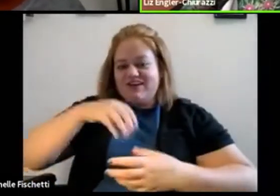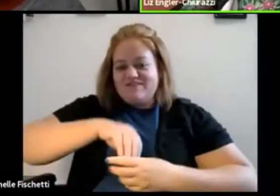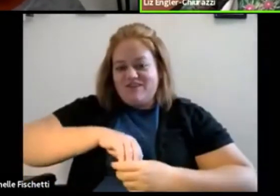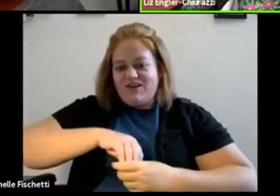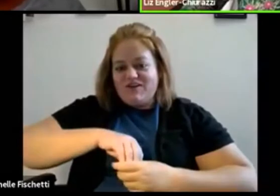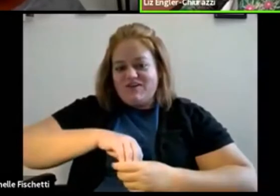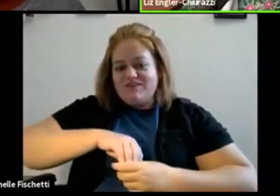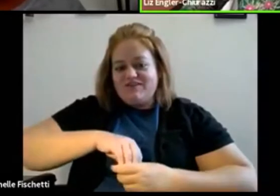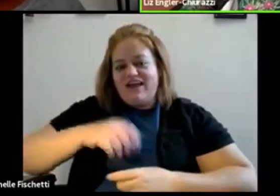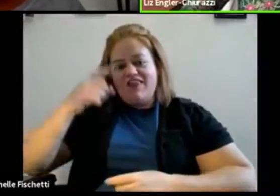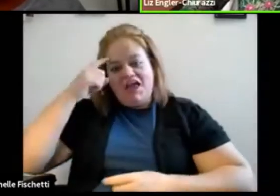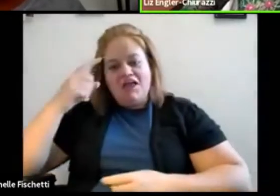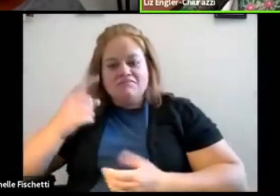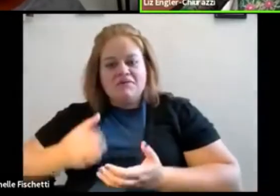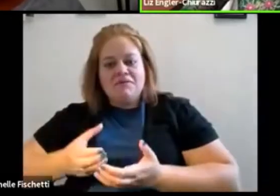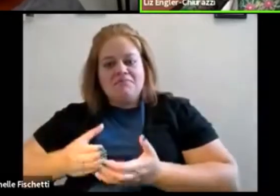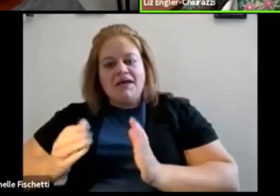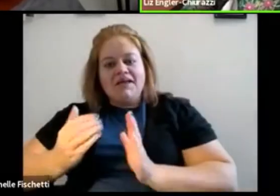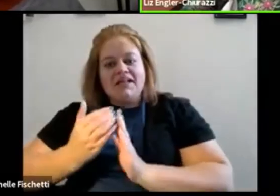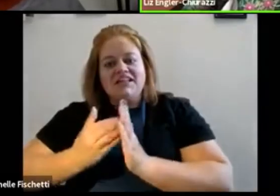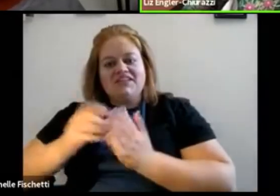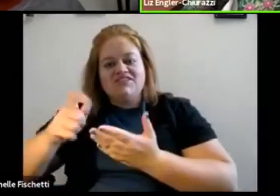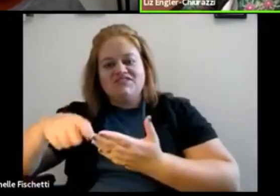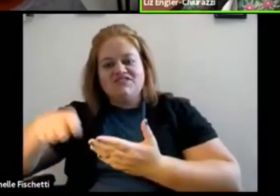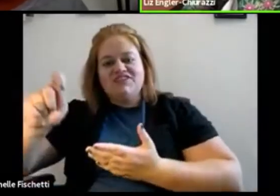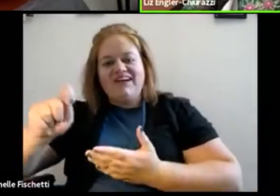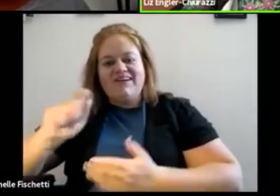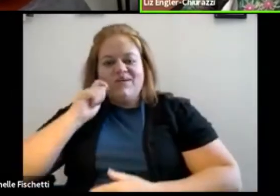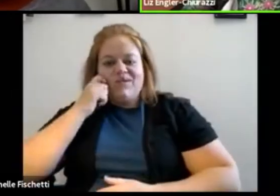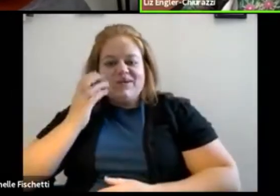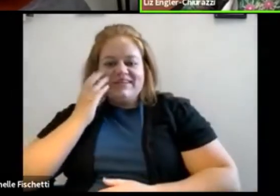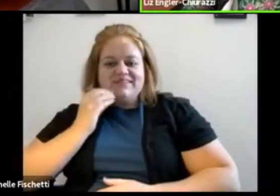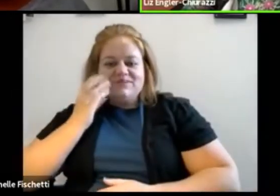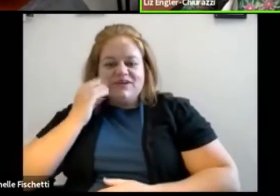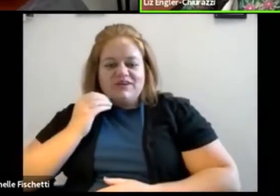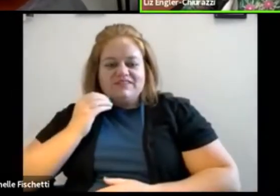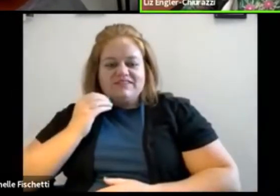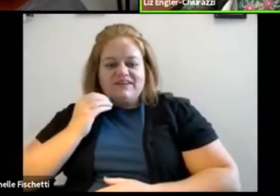list type experience was how many parallels that there would be between my